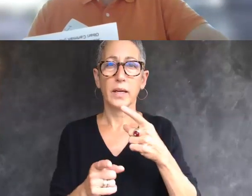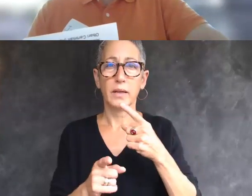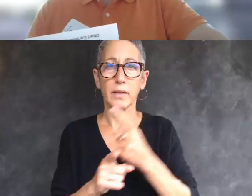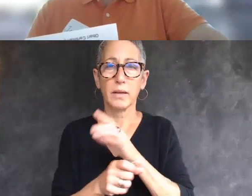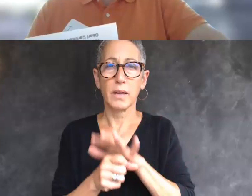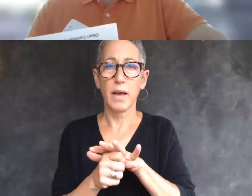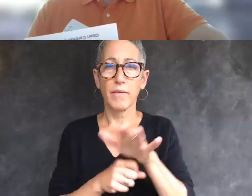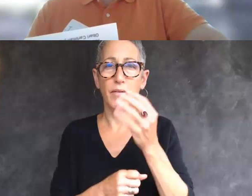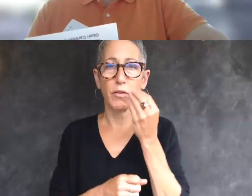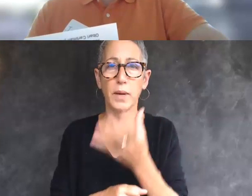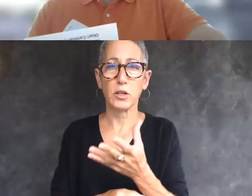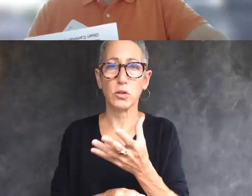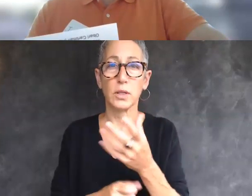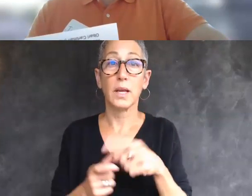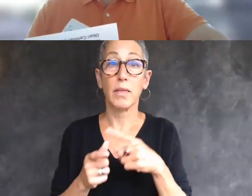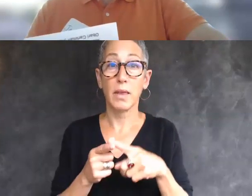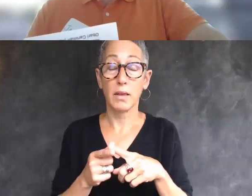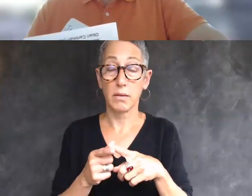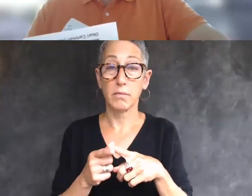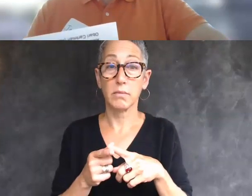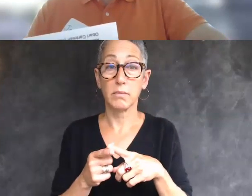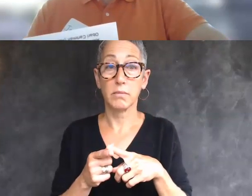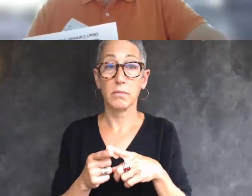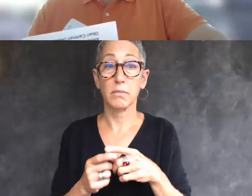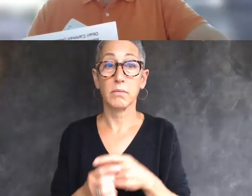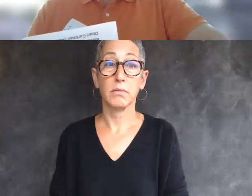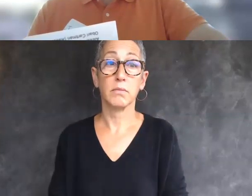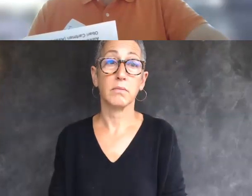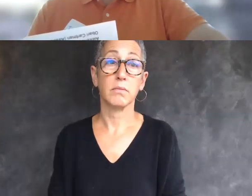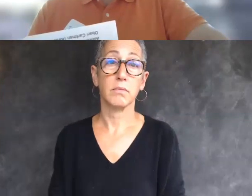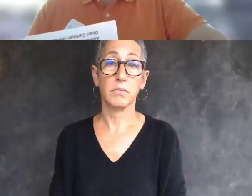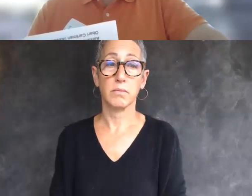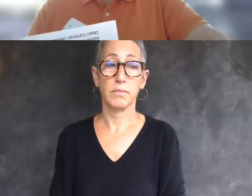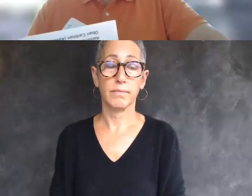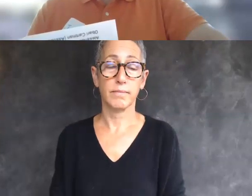and layering on top of being a person with a disability.